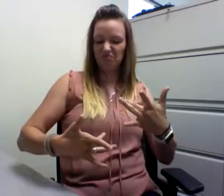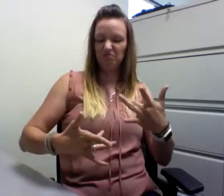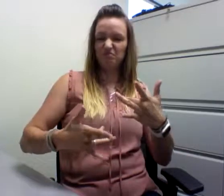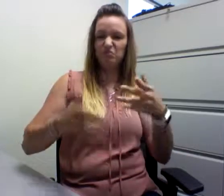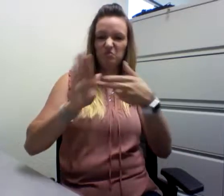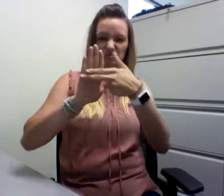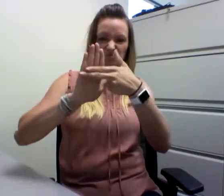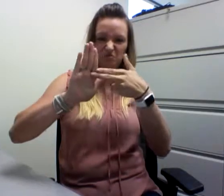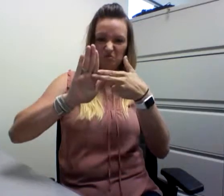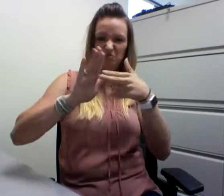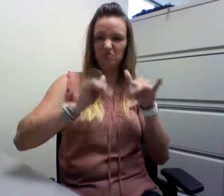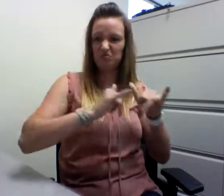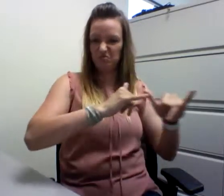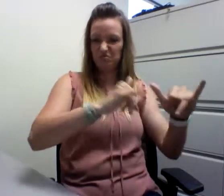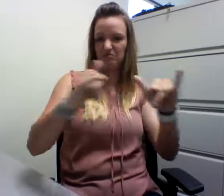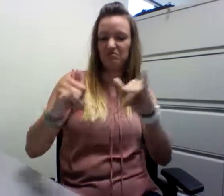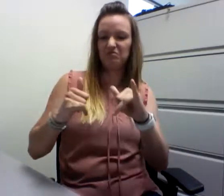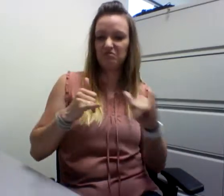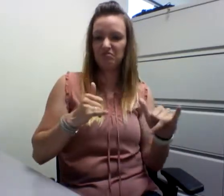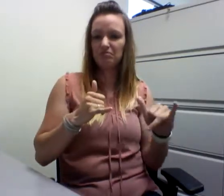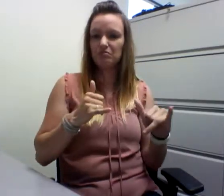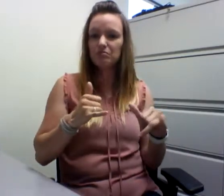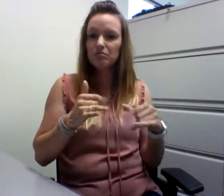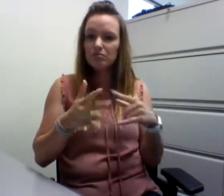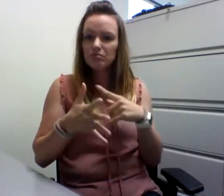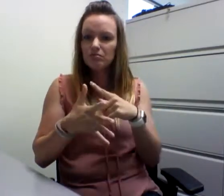COMMON LABELS